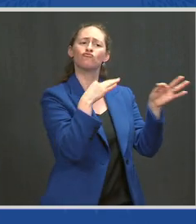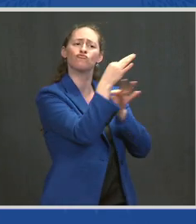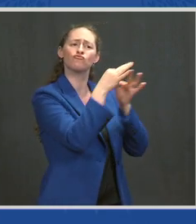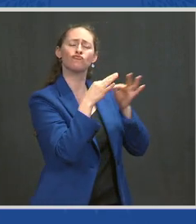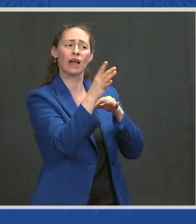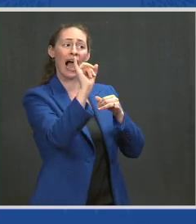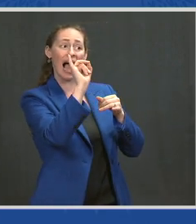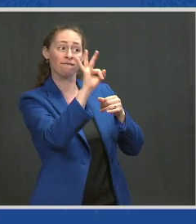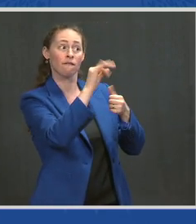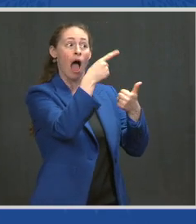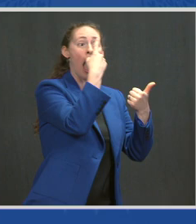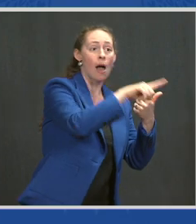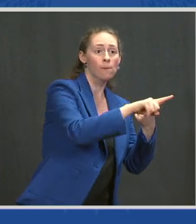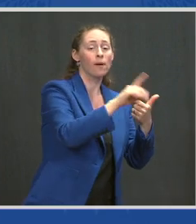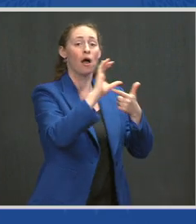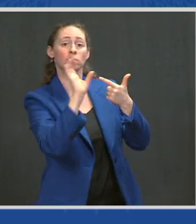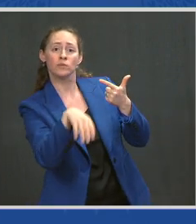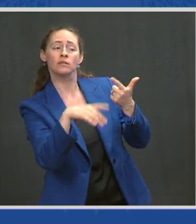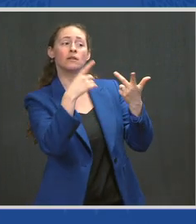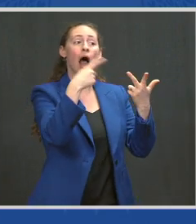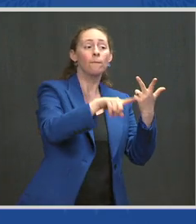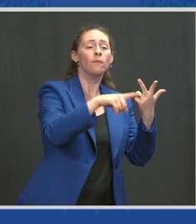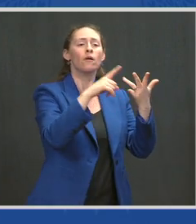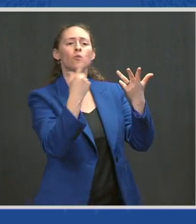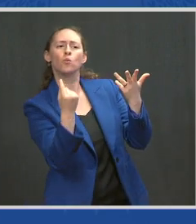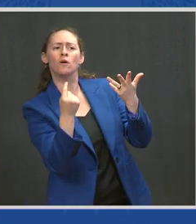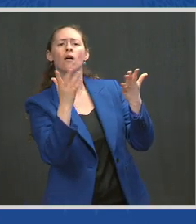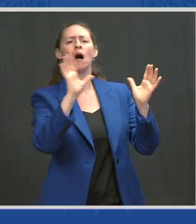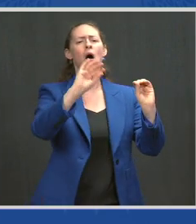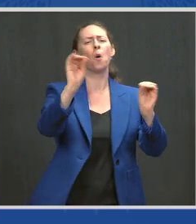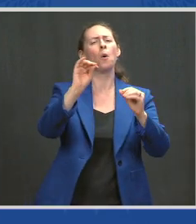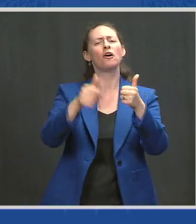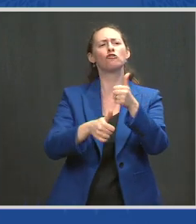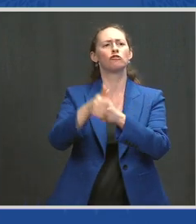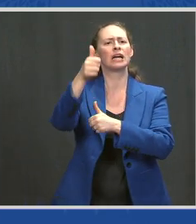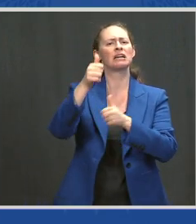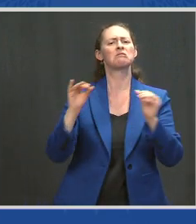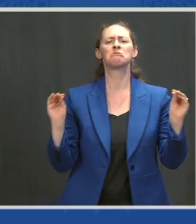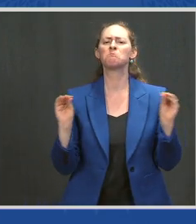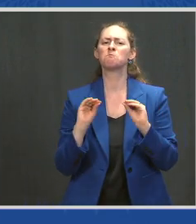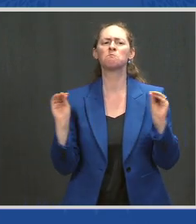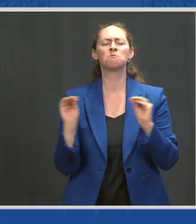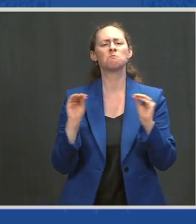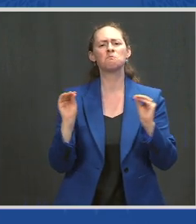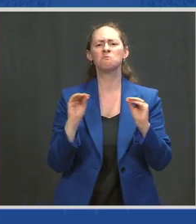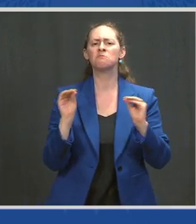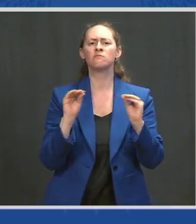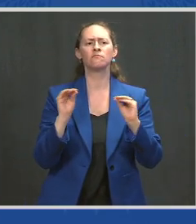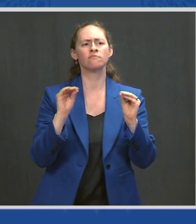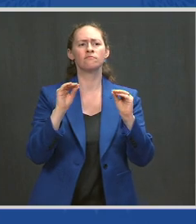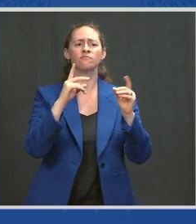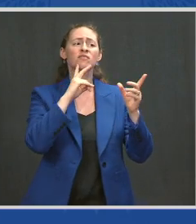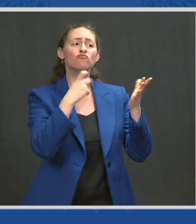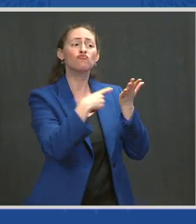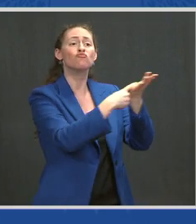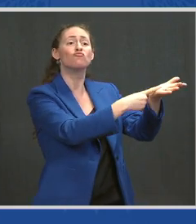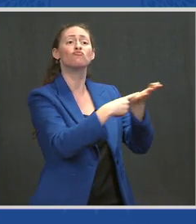And so, there are no threats, just simple assertions made. And no "Well, if you do that, then we'll do this" --